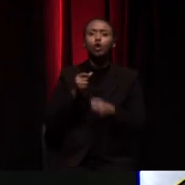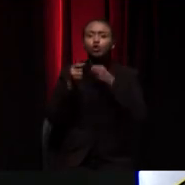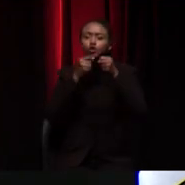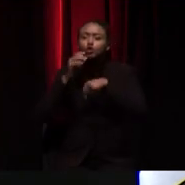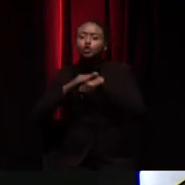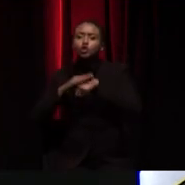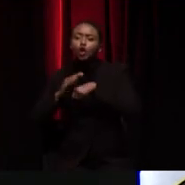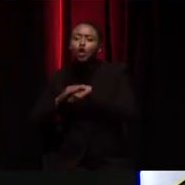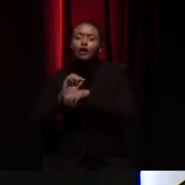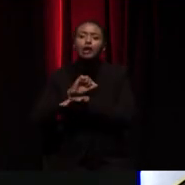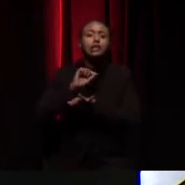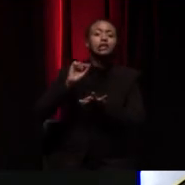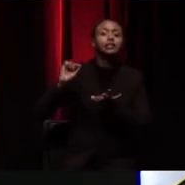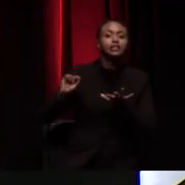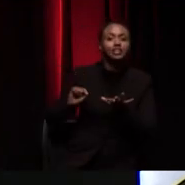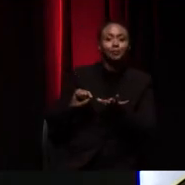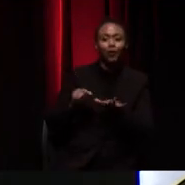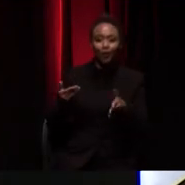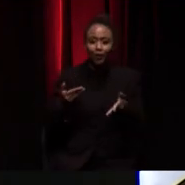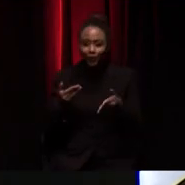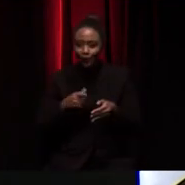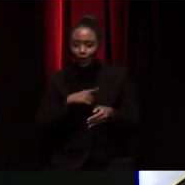task of monitoring the branches of government,